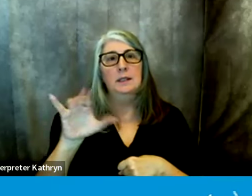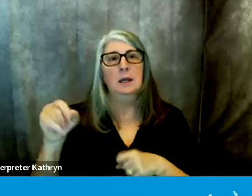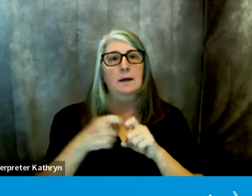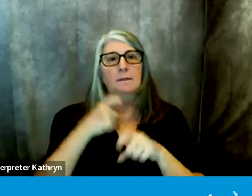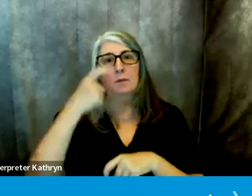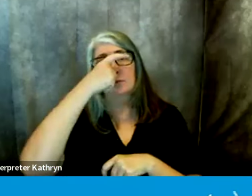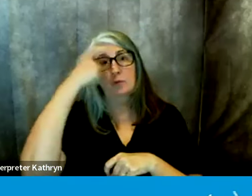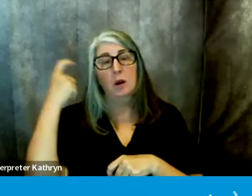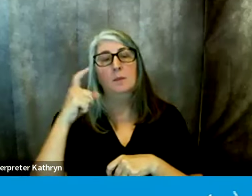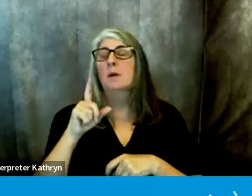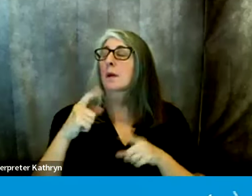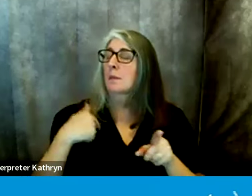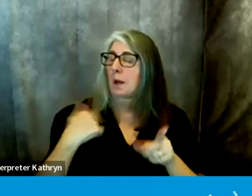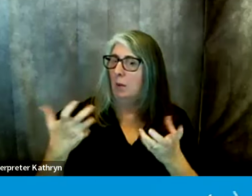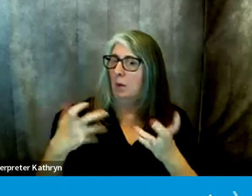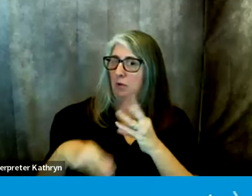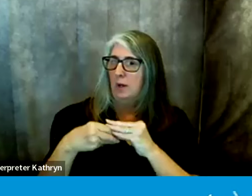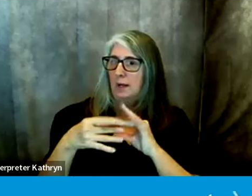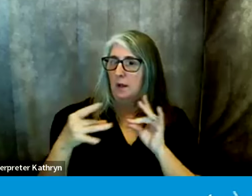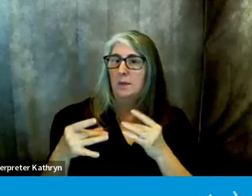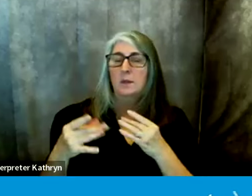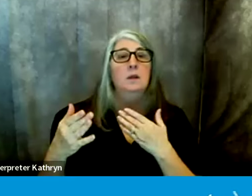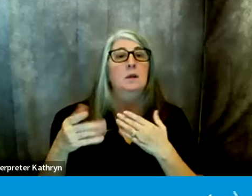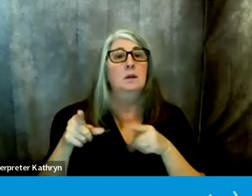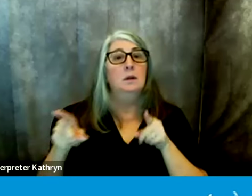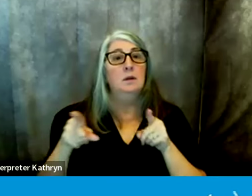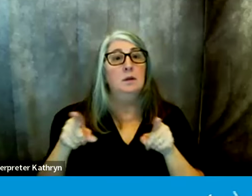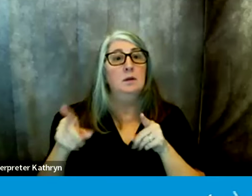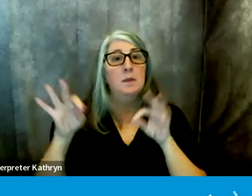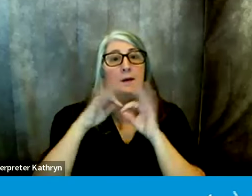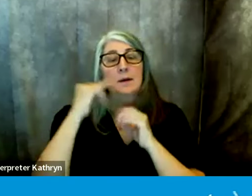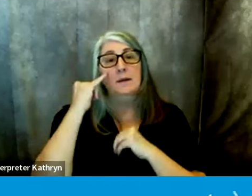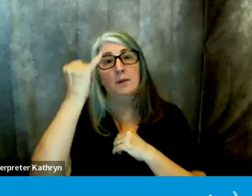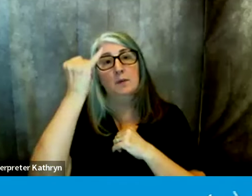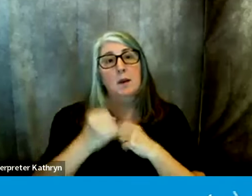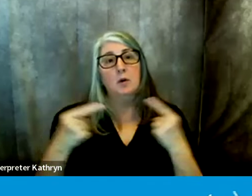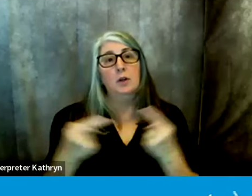But I'm going to add to that, does it make a difference if the spinal cord injury is from trauma or disease?